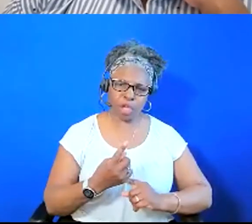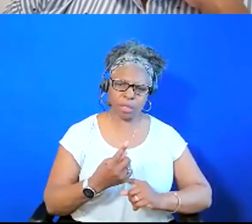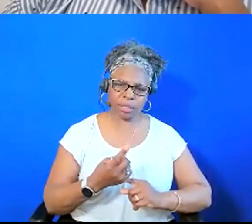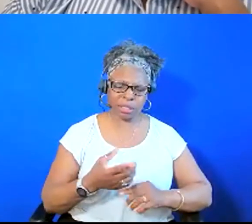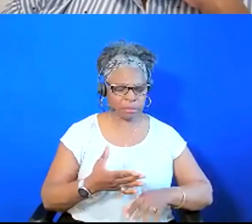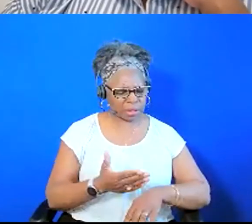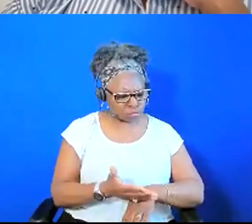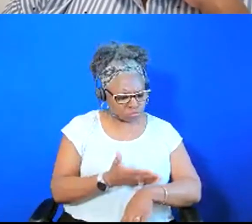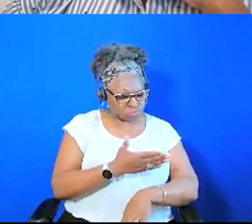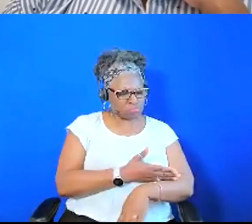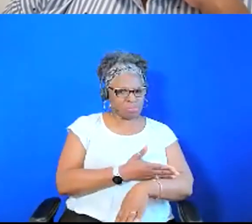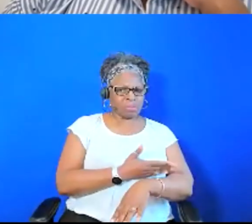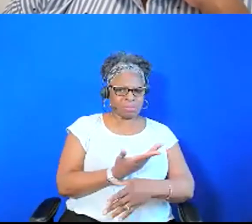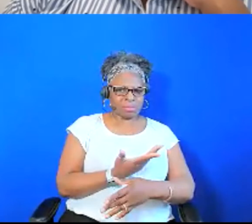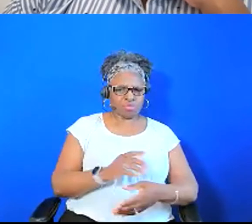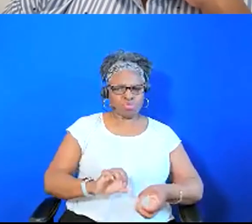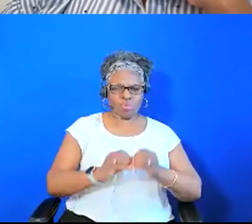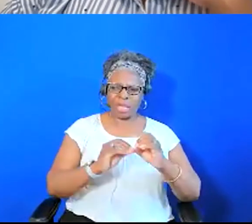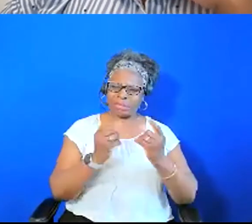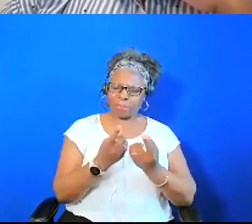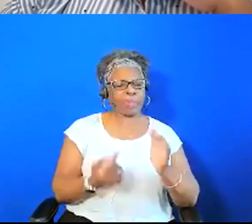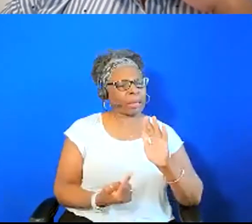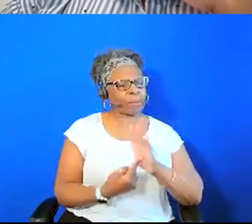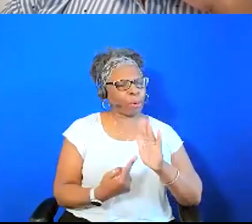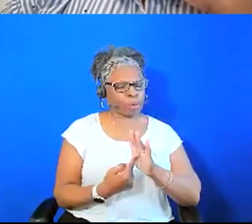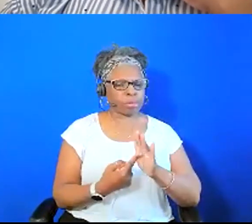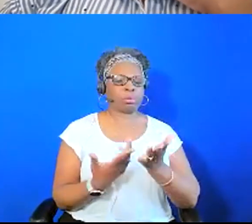that is actually meaningful. >> ULRIKA: Yes, and that I mean,